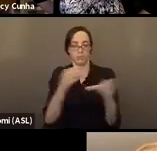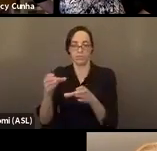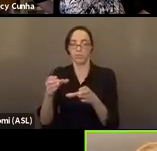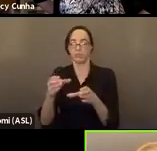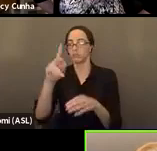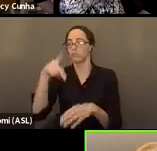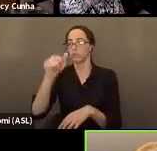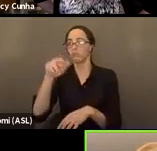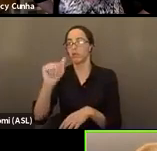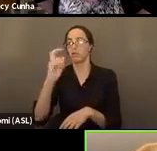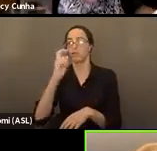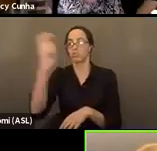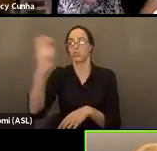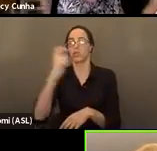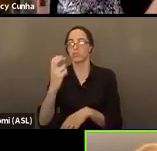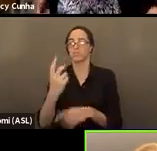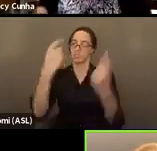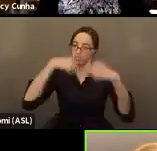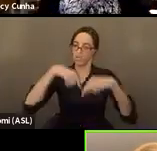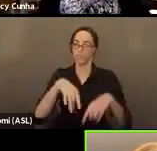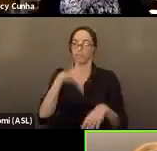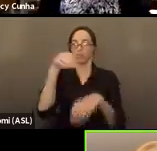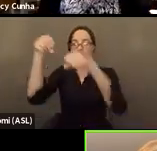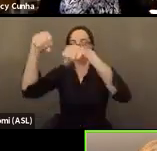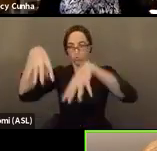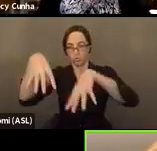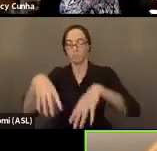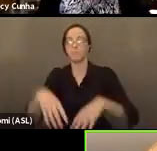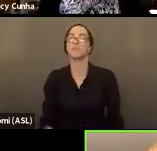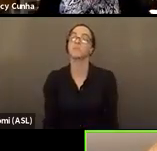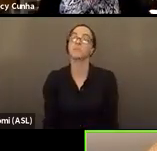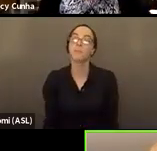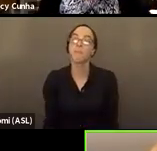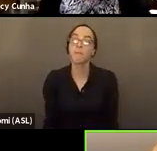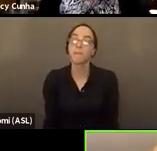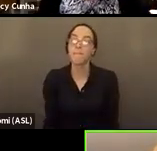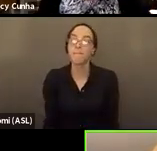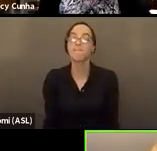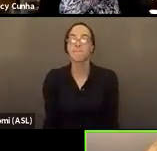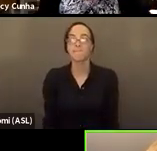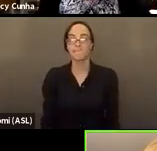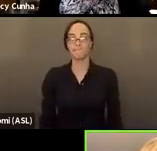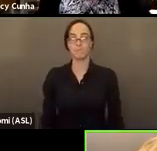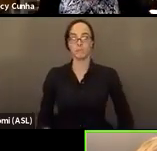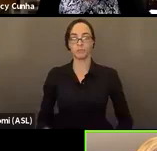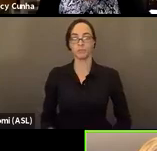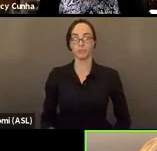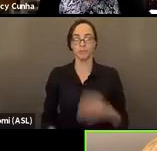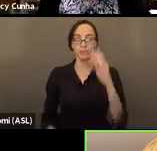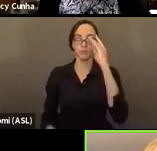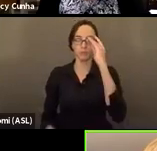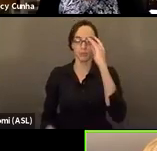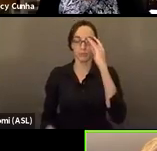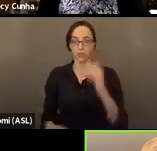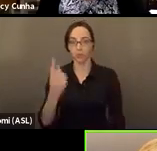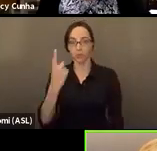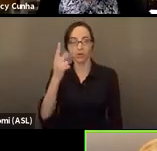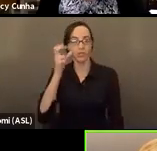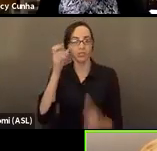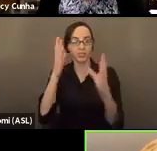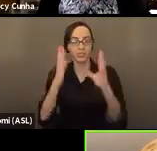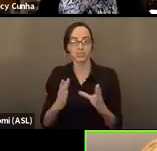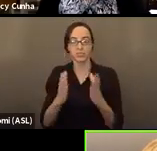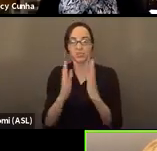so one of our one of our listeners asks would an elderly person who cannot drive would they